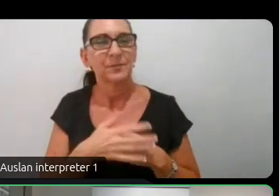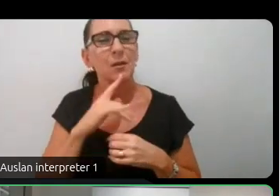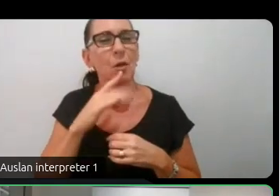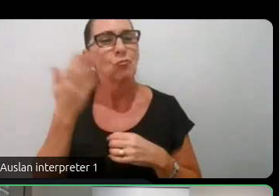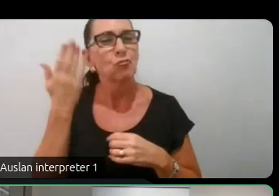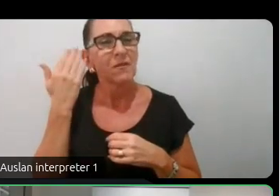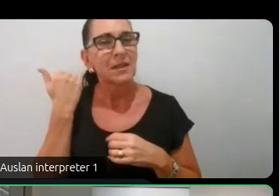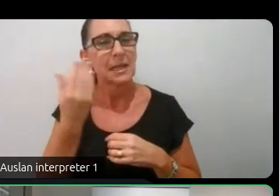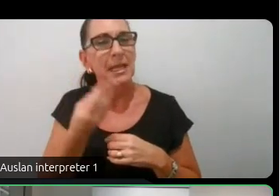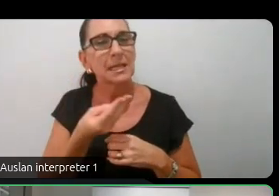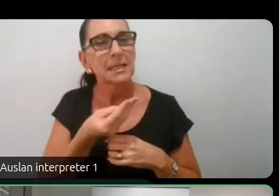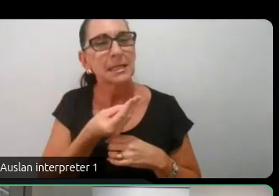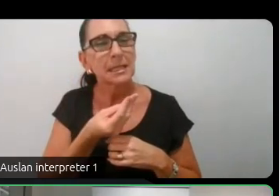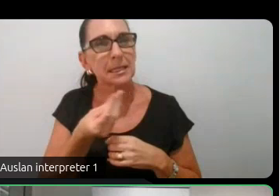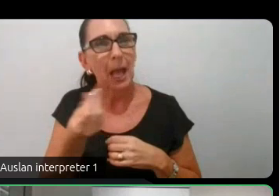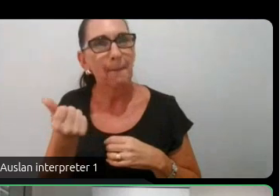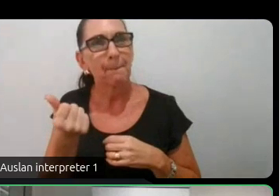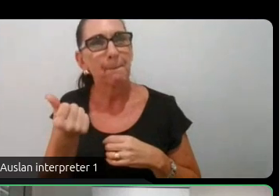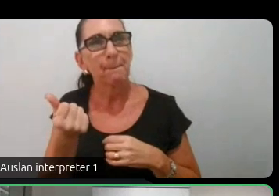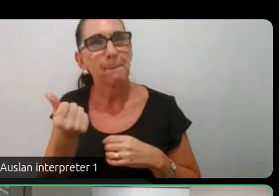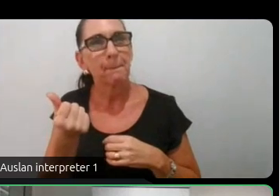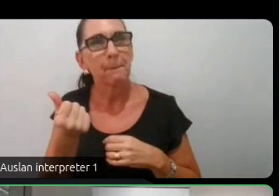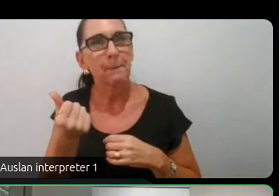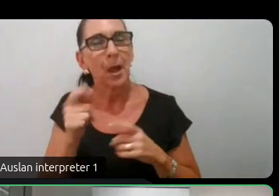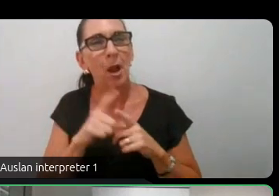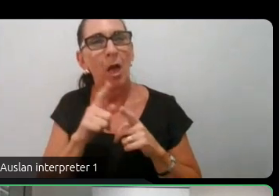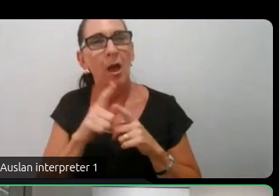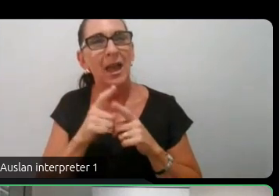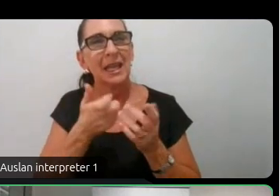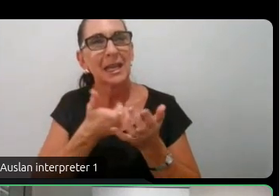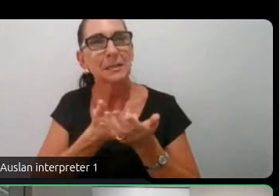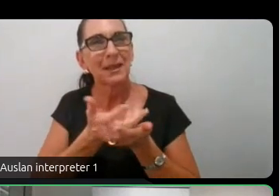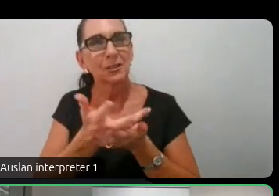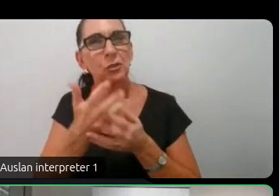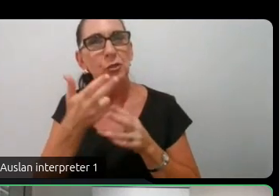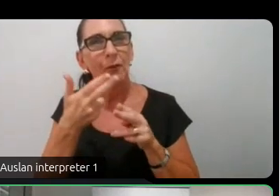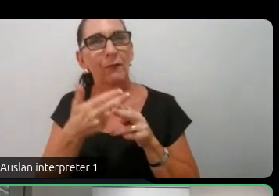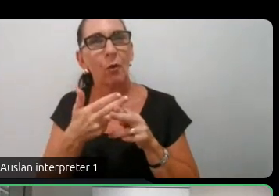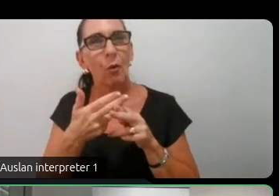to get a portion of increased like expenses in relation to running medical equipment funded.